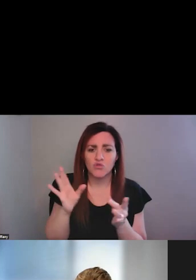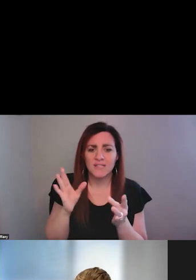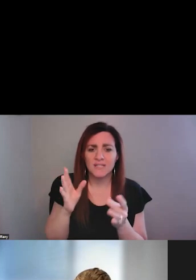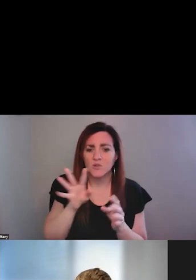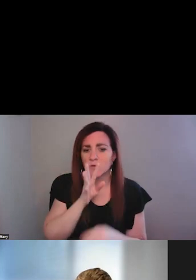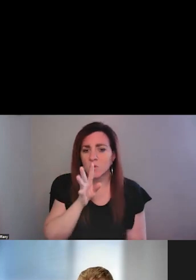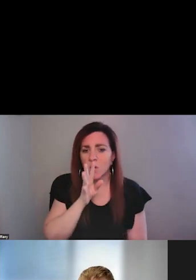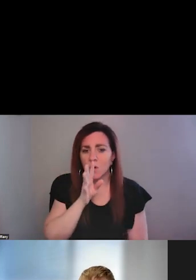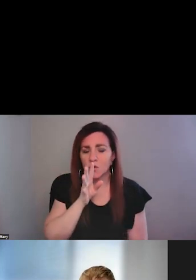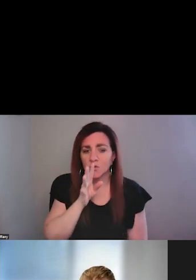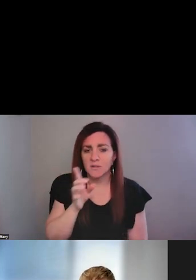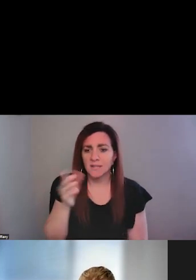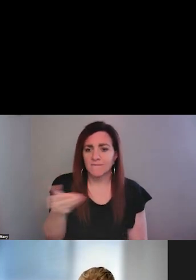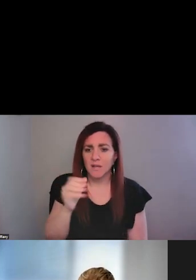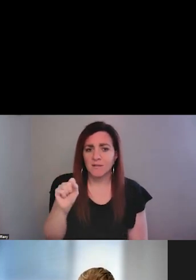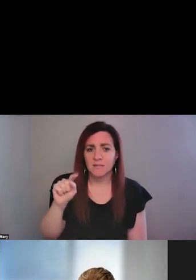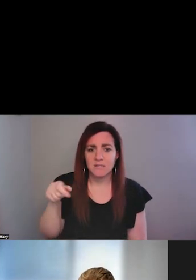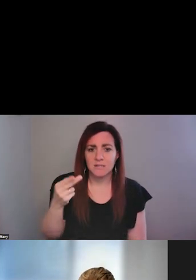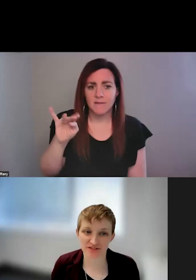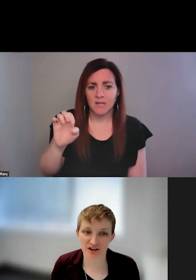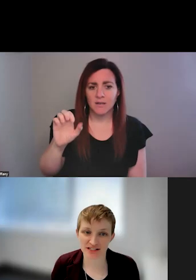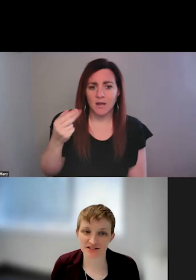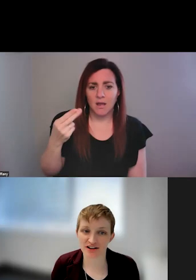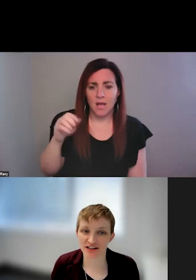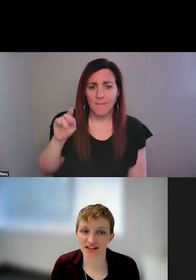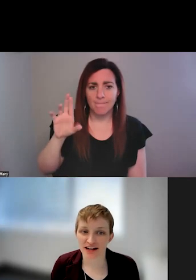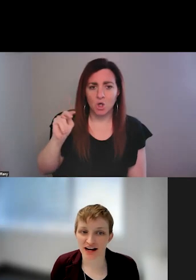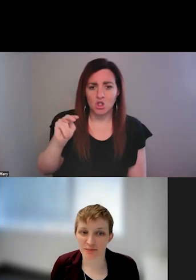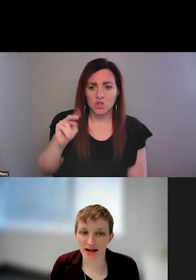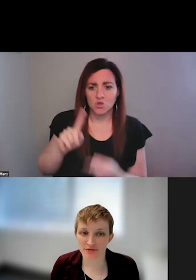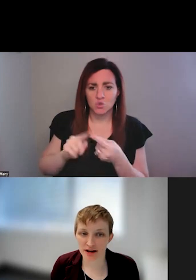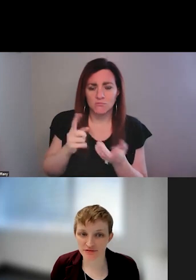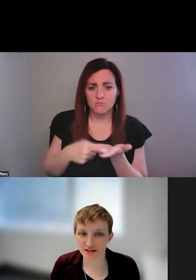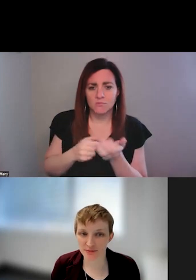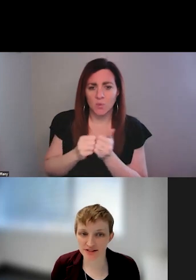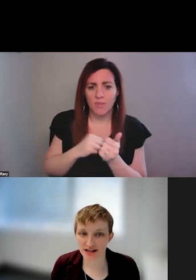STEPHANIE HEPBURN FOR THE CRISIS TALK AND RON PHILLIPS